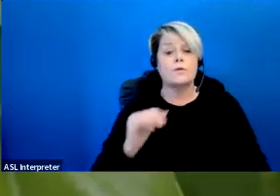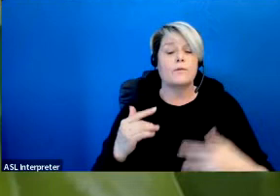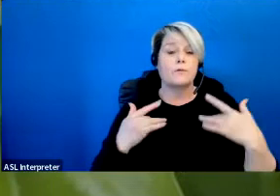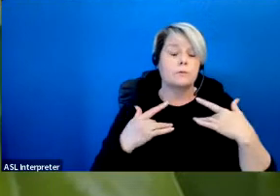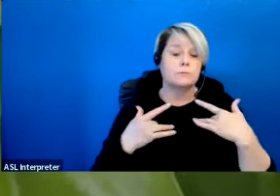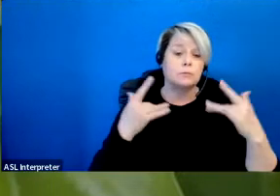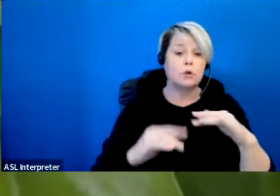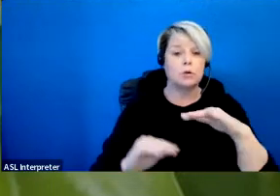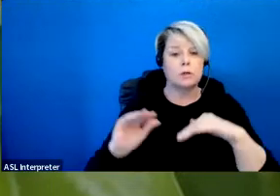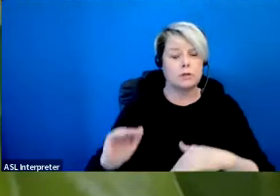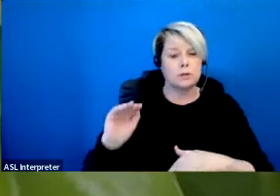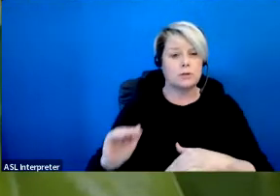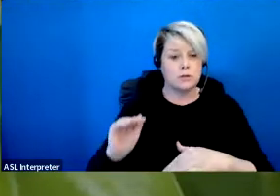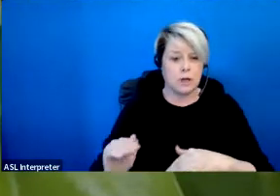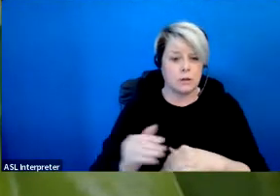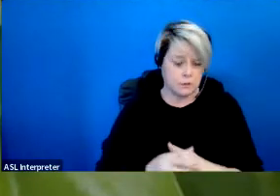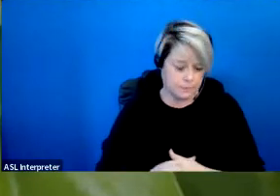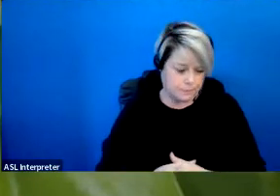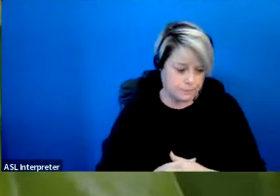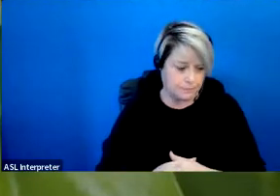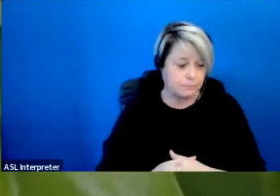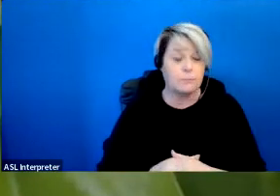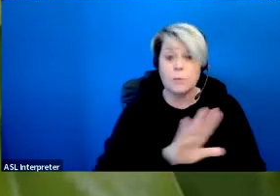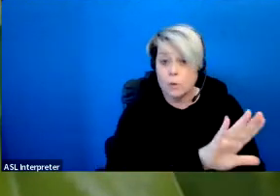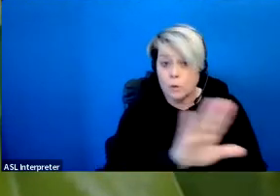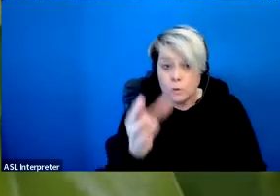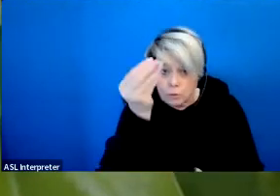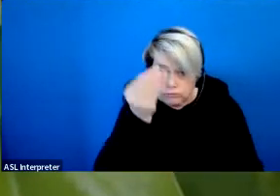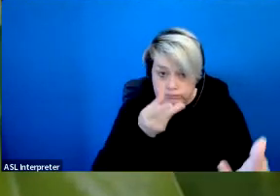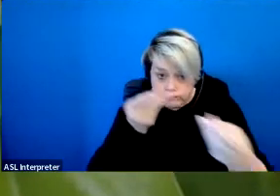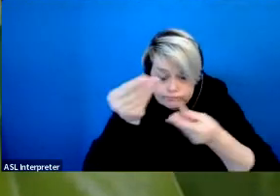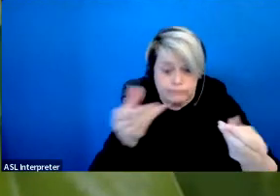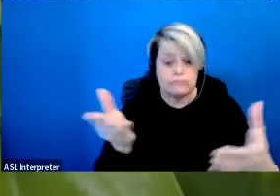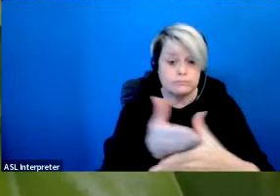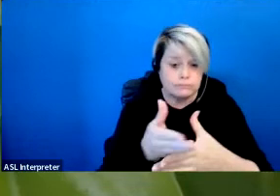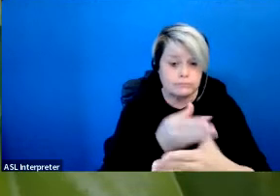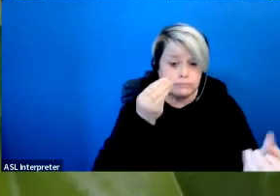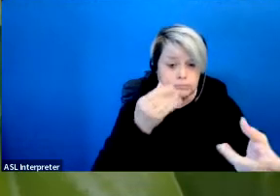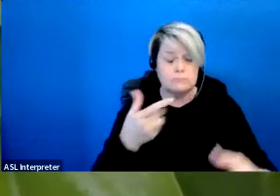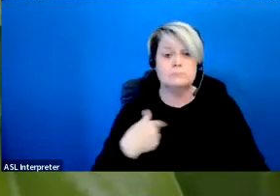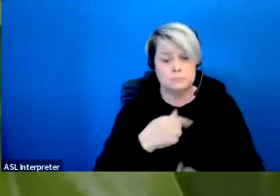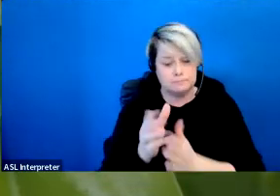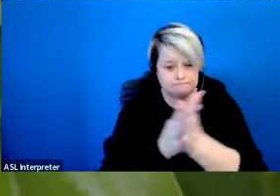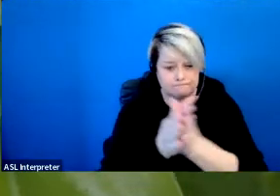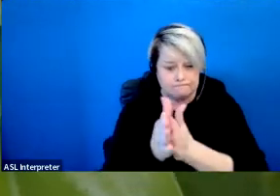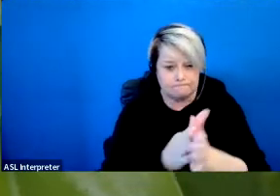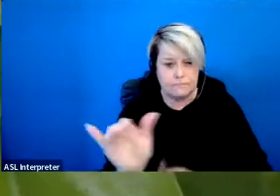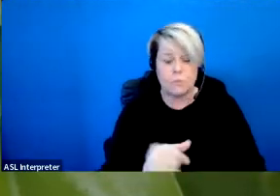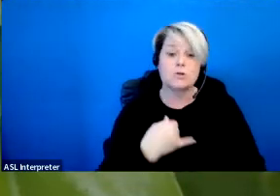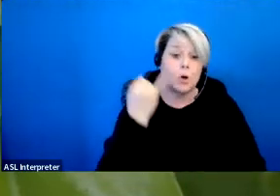and jails and we have a new initiative with partners in the childcare education sector. We are always